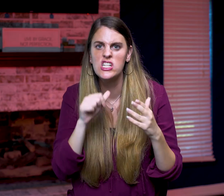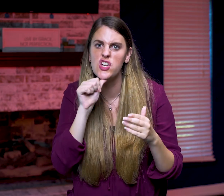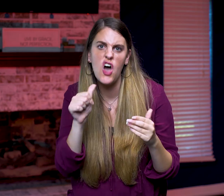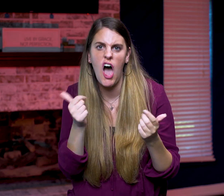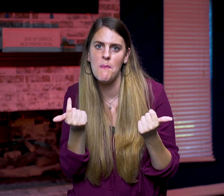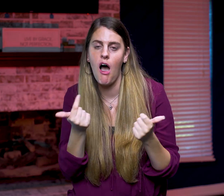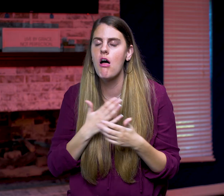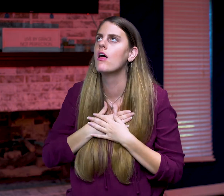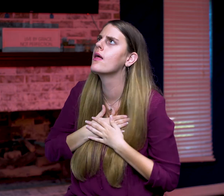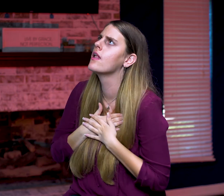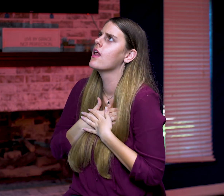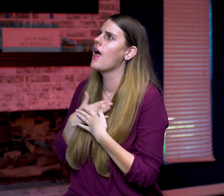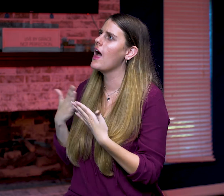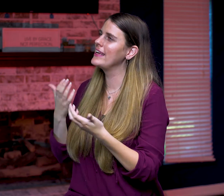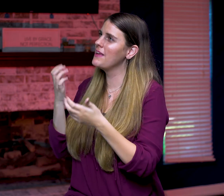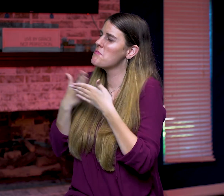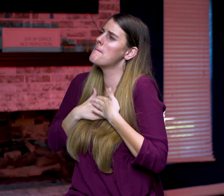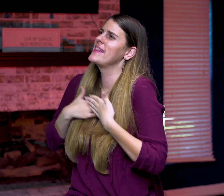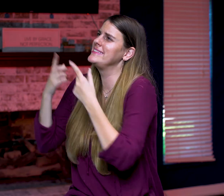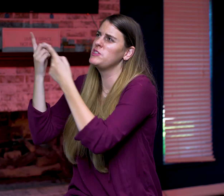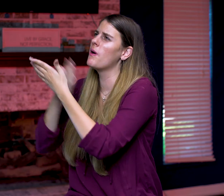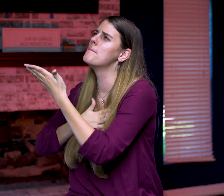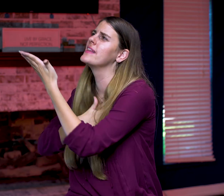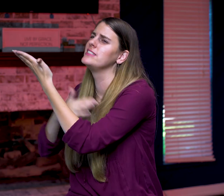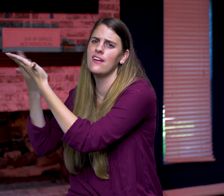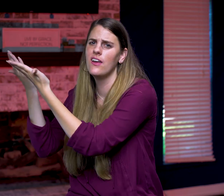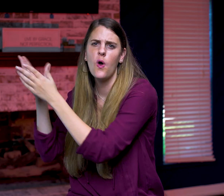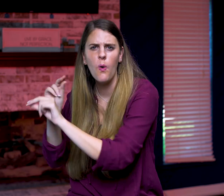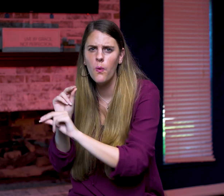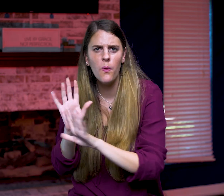It’s not about appeasing Him;